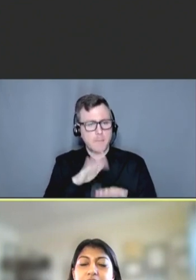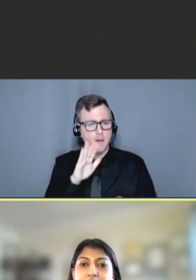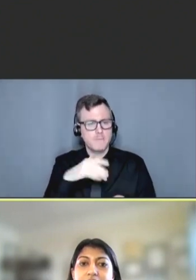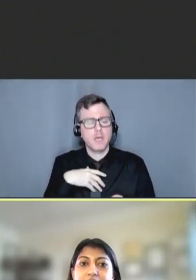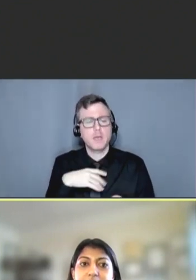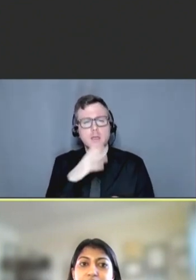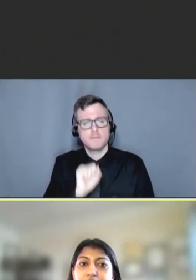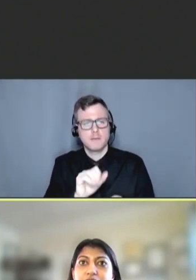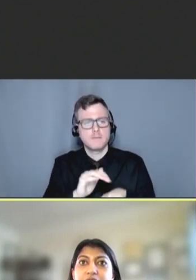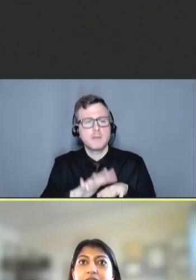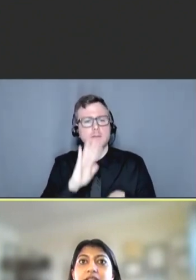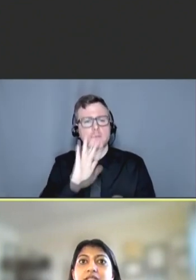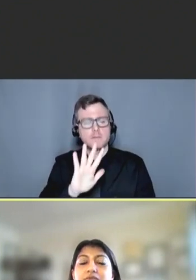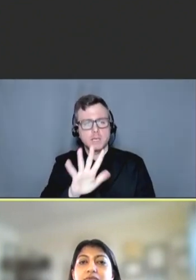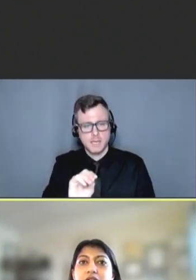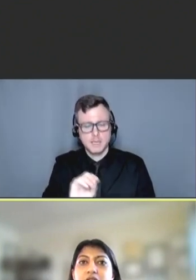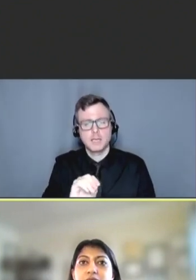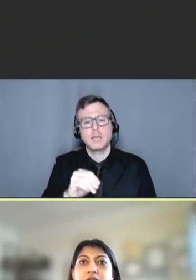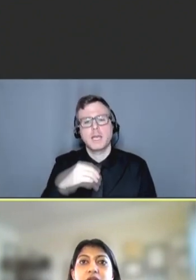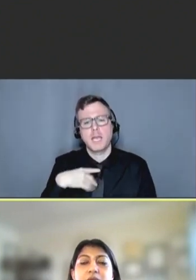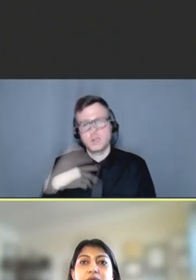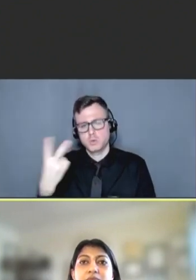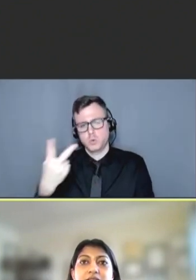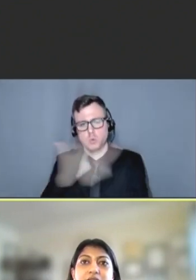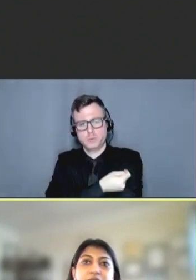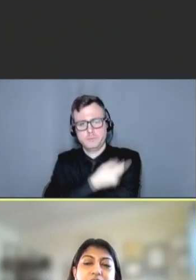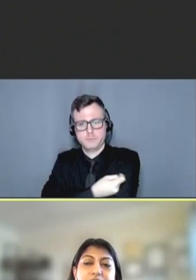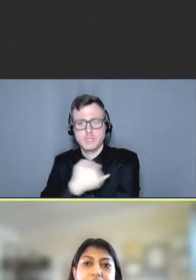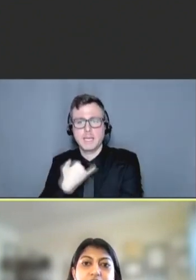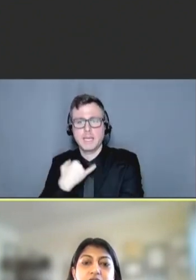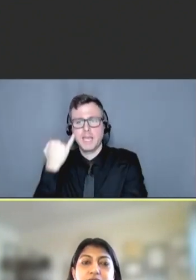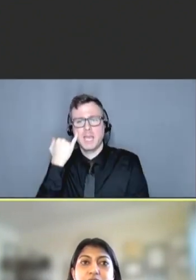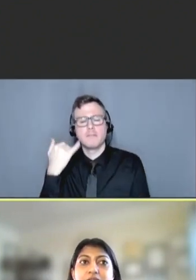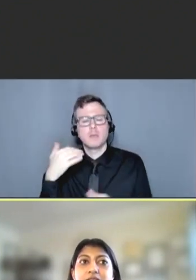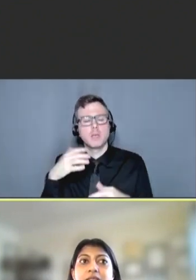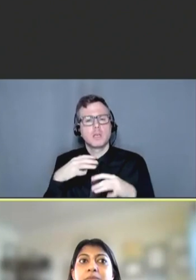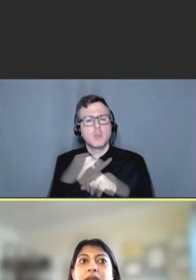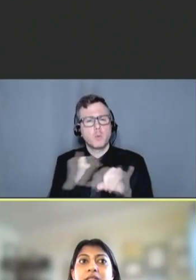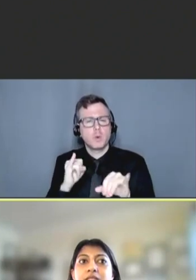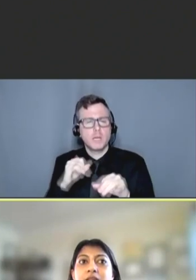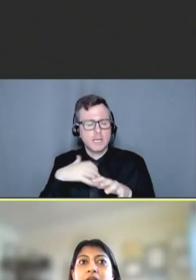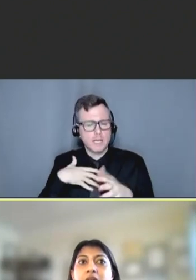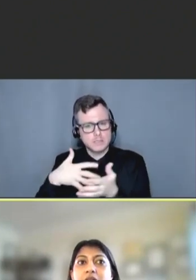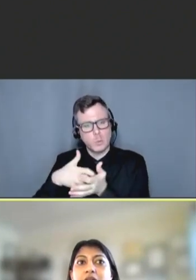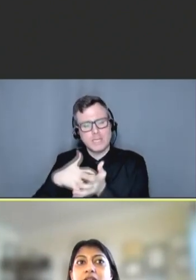Now, the only exception for that is if there are immunocompromised and the recommendations for 19-plus.